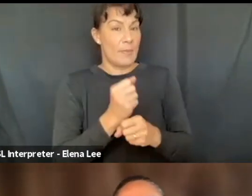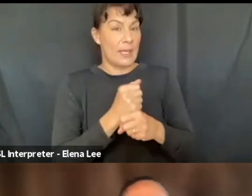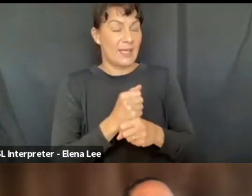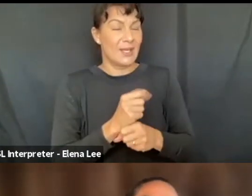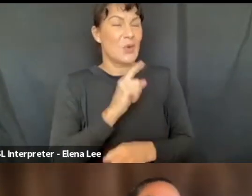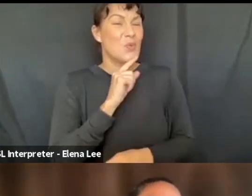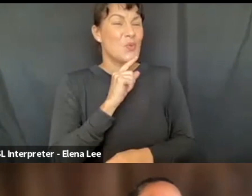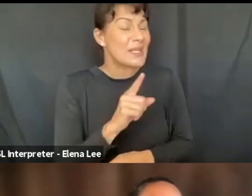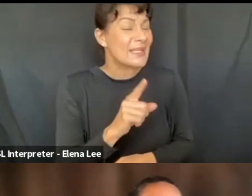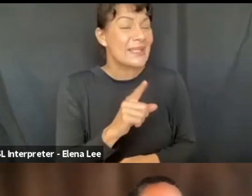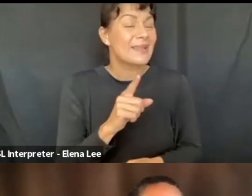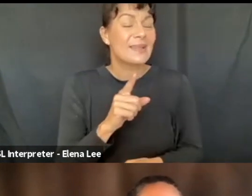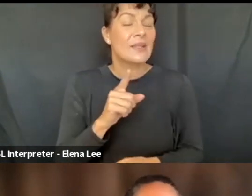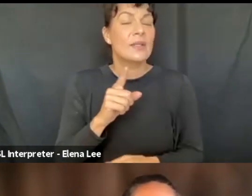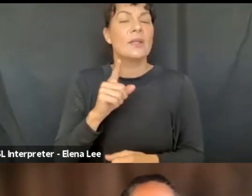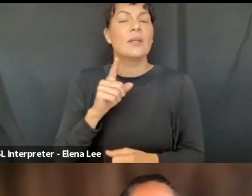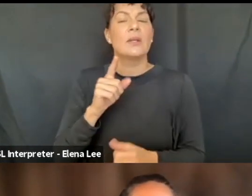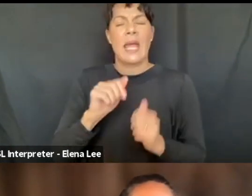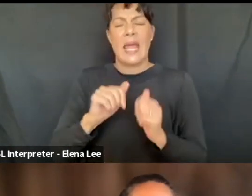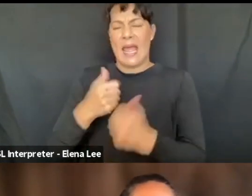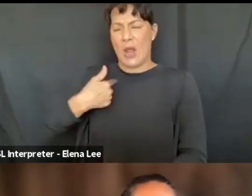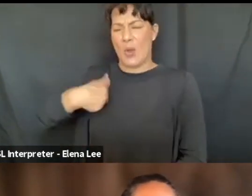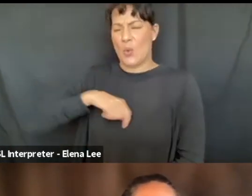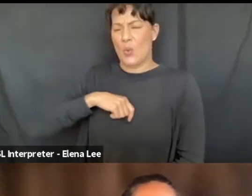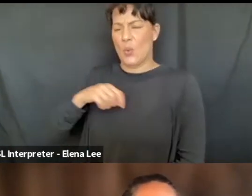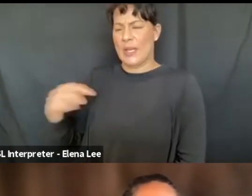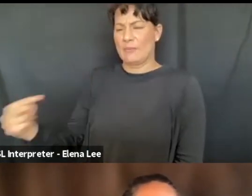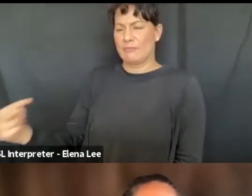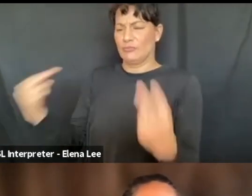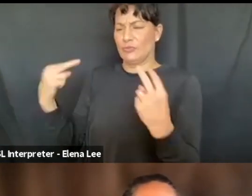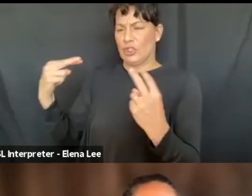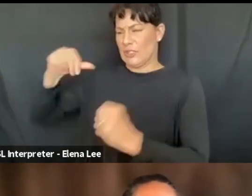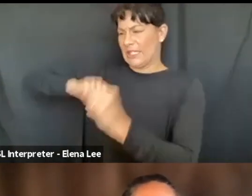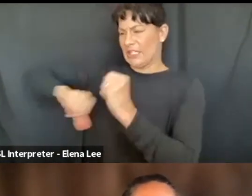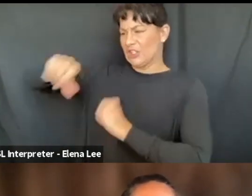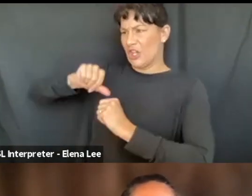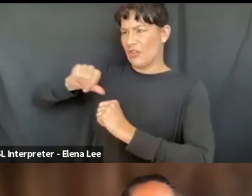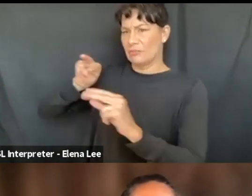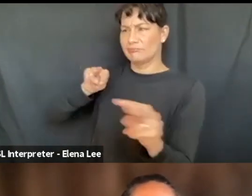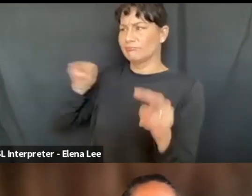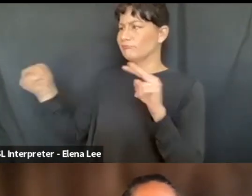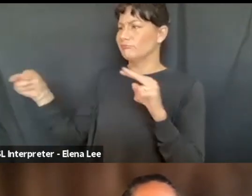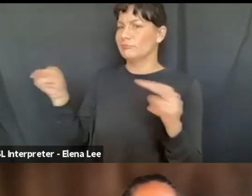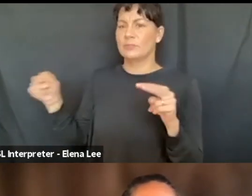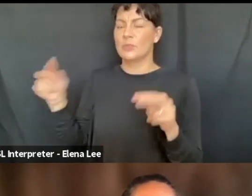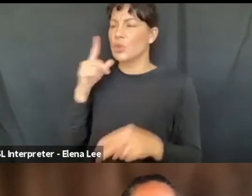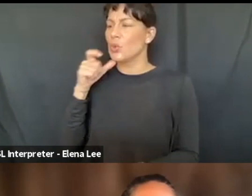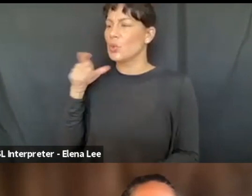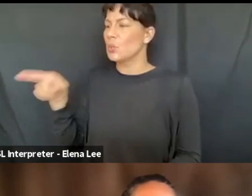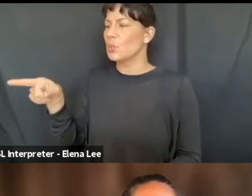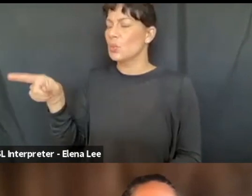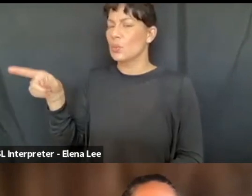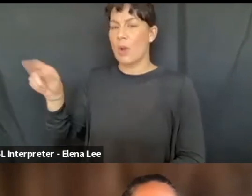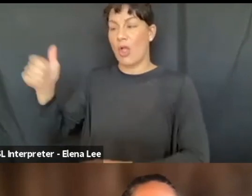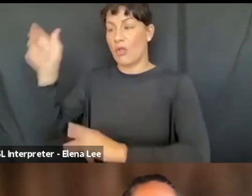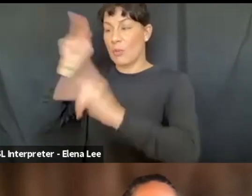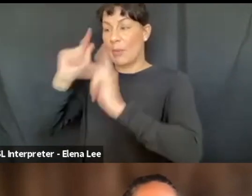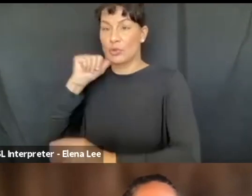how we think about ourselves in relationship to people who don't have the power and especially as filmmakers,